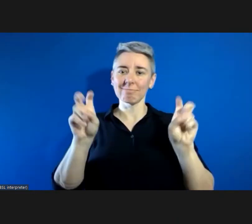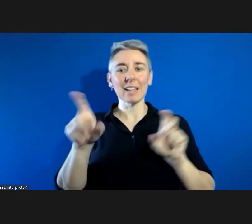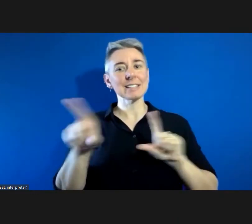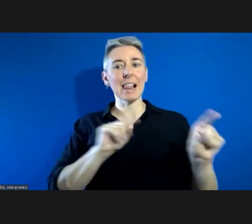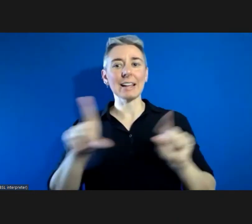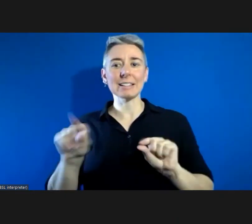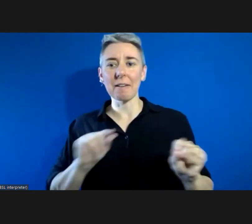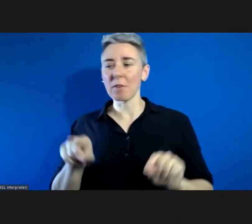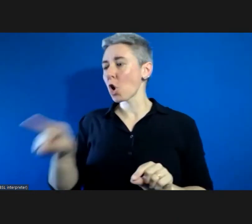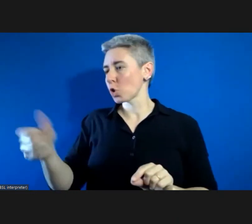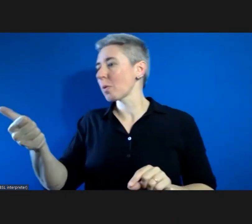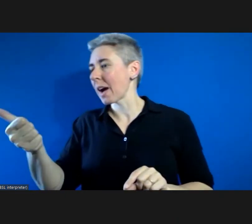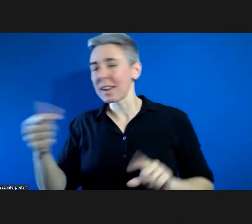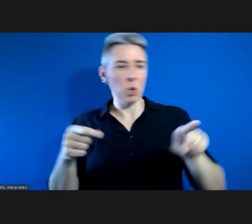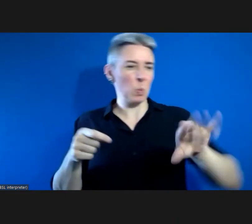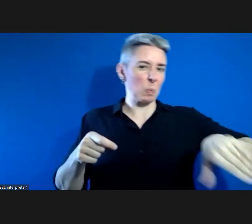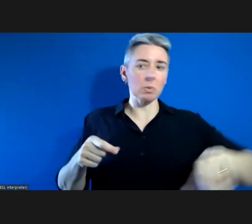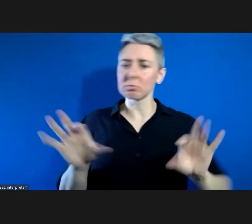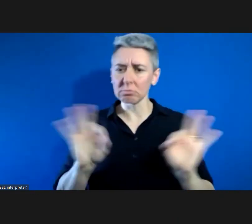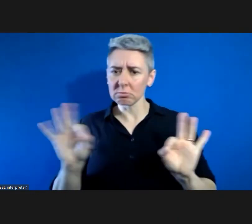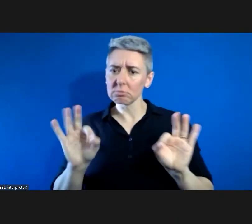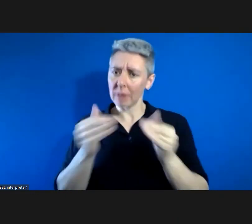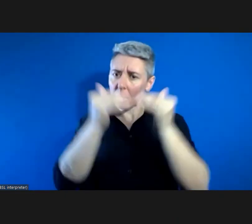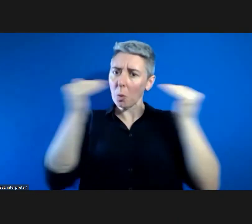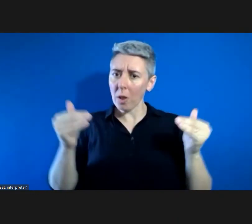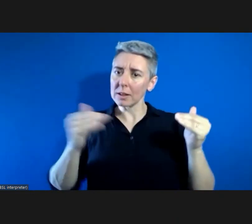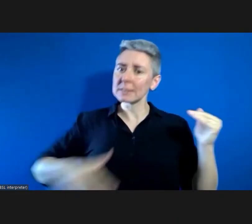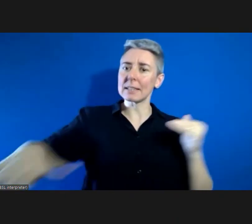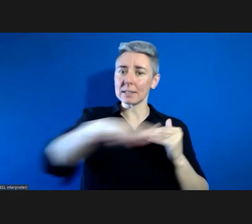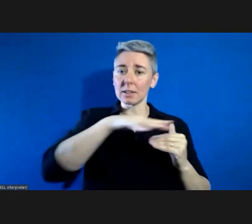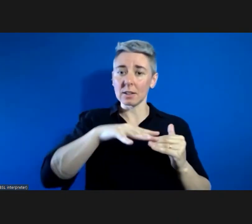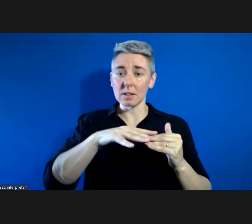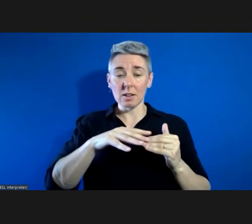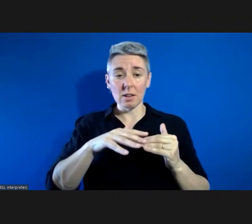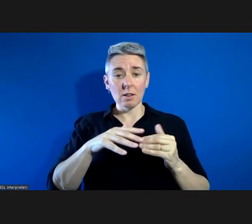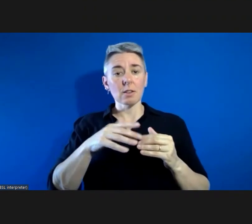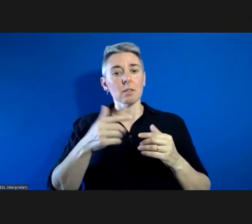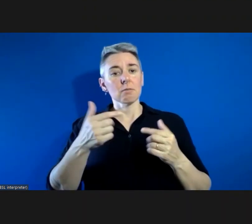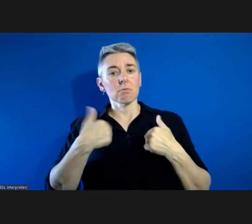Open Book's, politics come from what we believe. We don't believe in filters we do